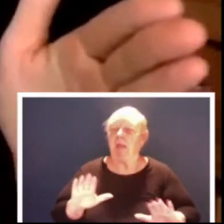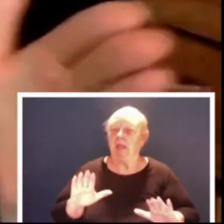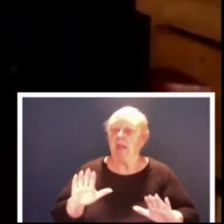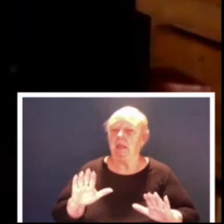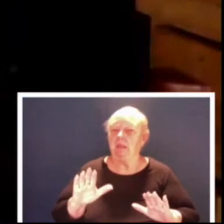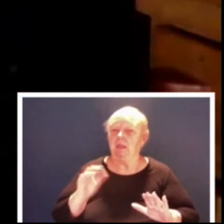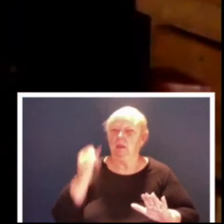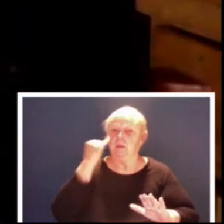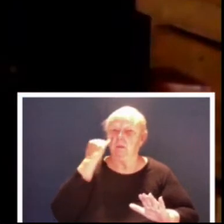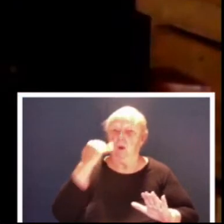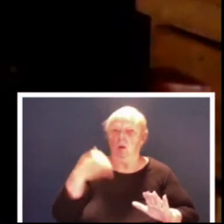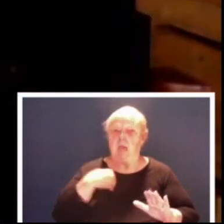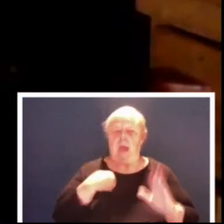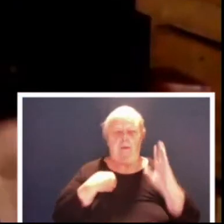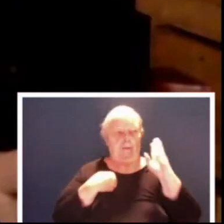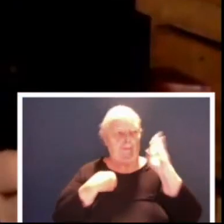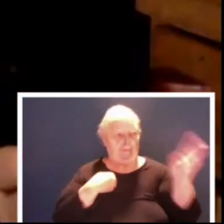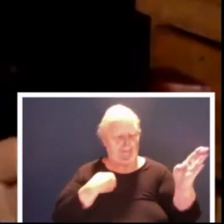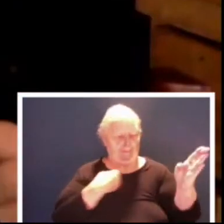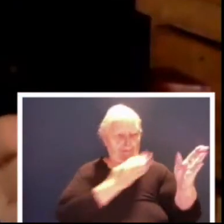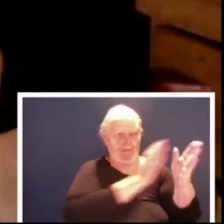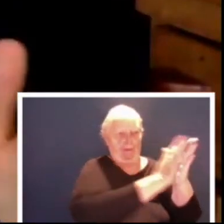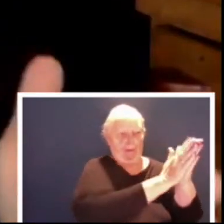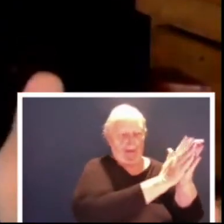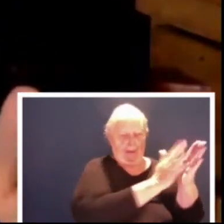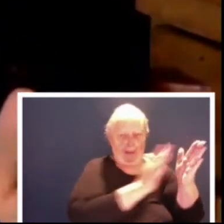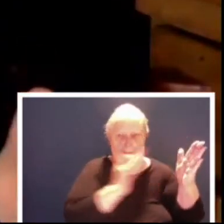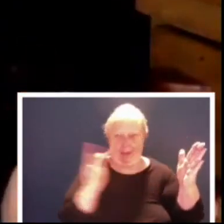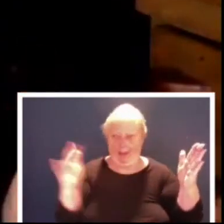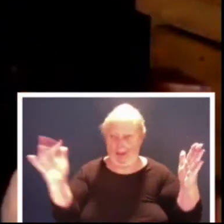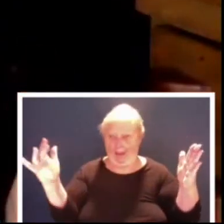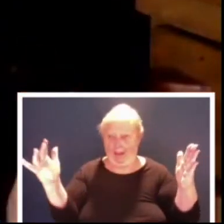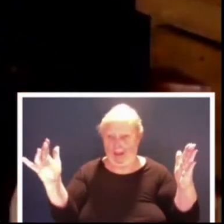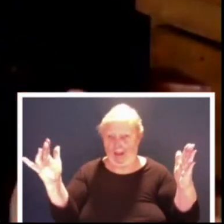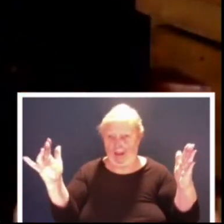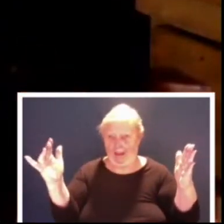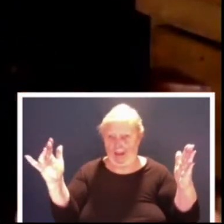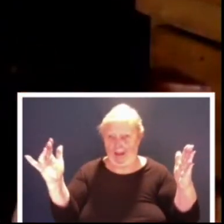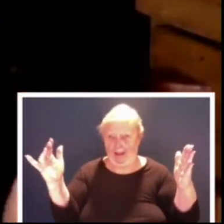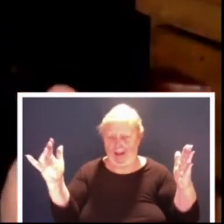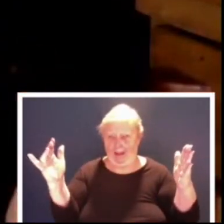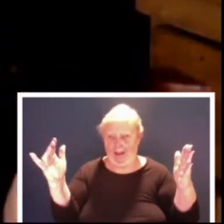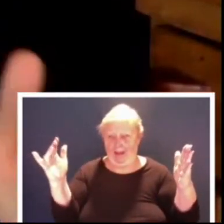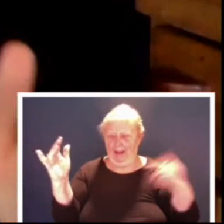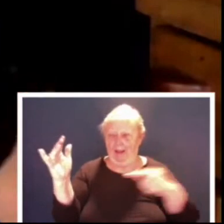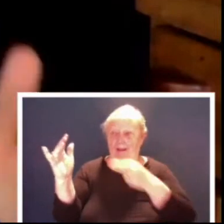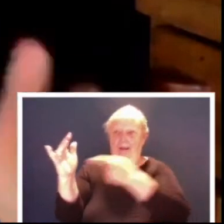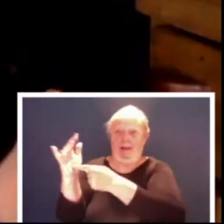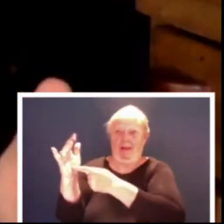And there's the extreme form of peace would be bliss which I would say is beyond ectasy.